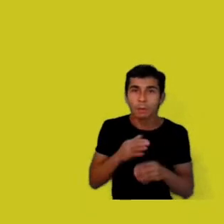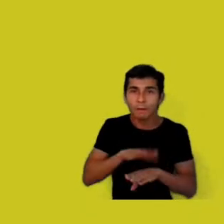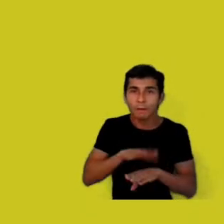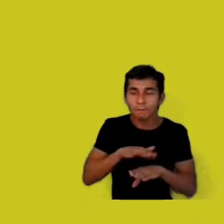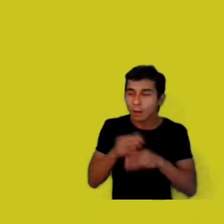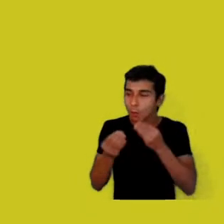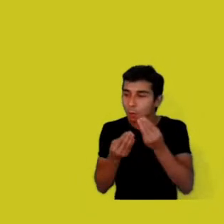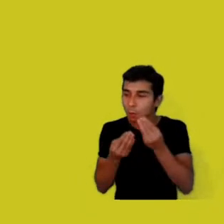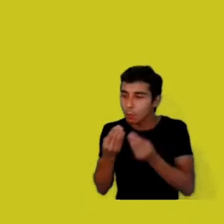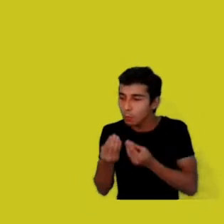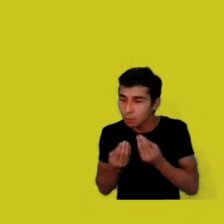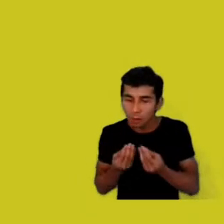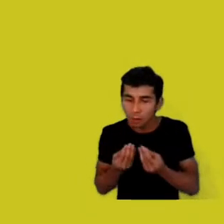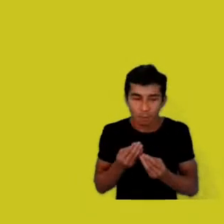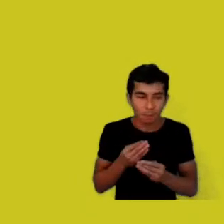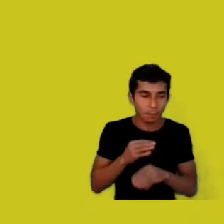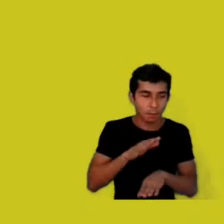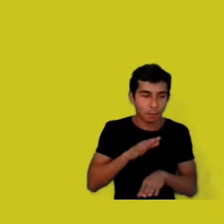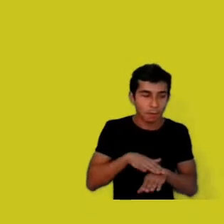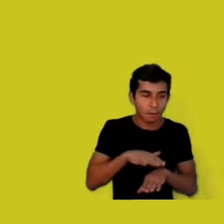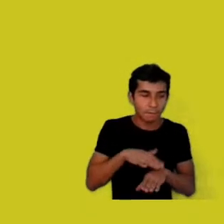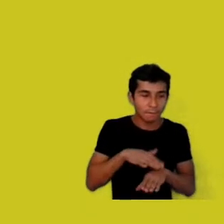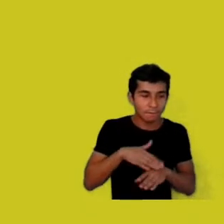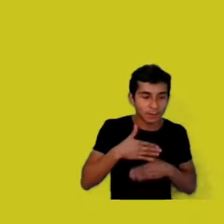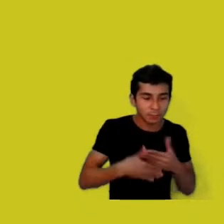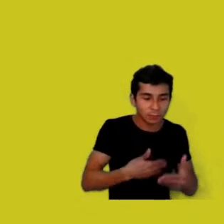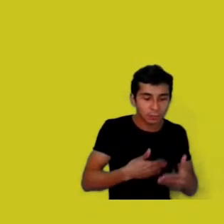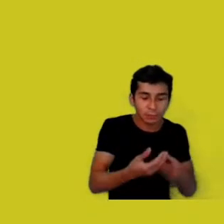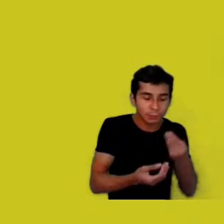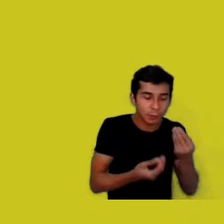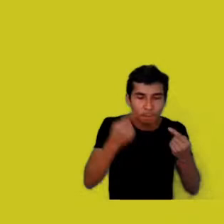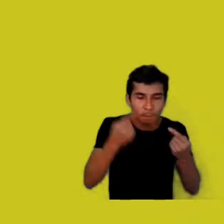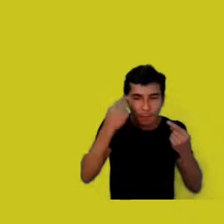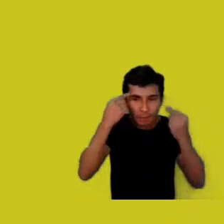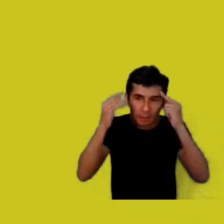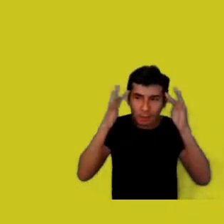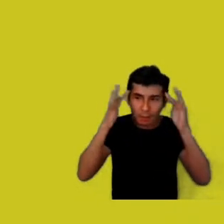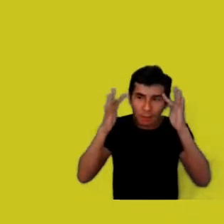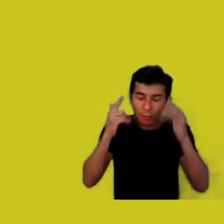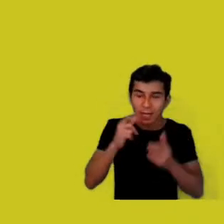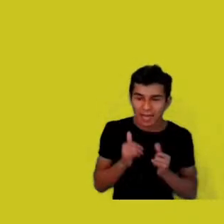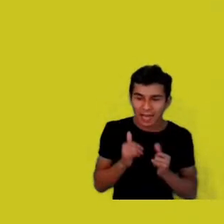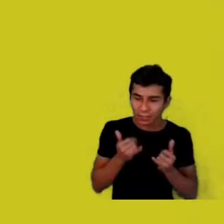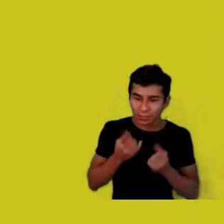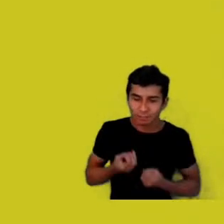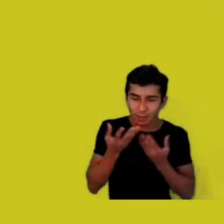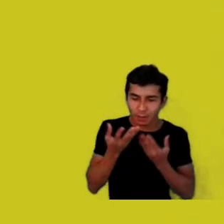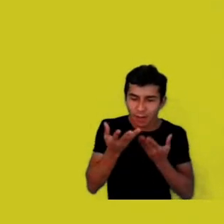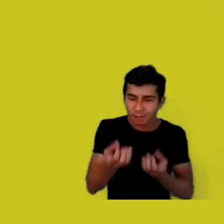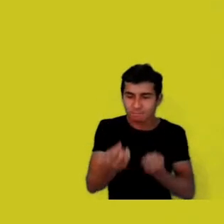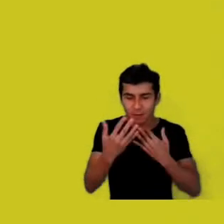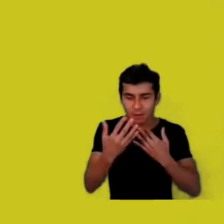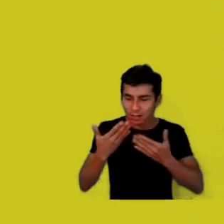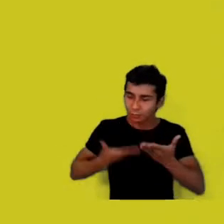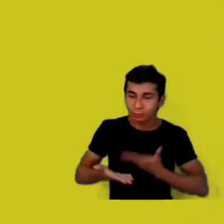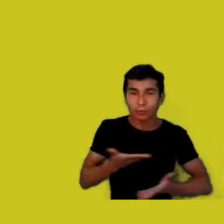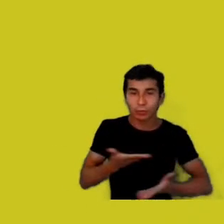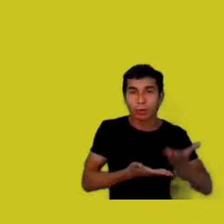can we effectively mobilize these frequencies, which aren’t given?